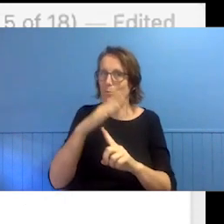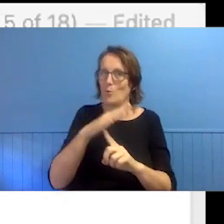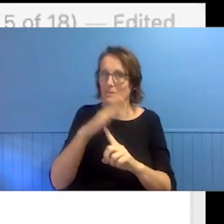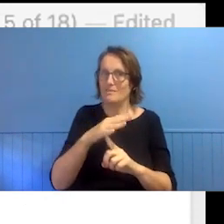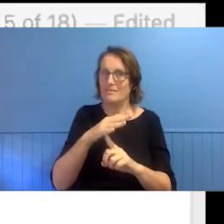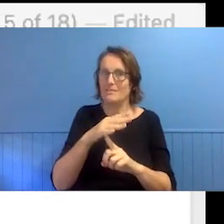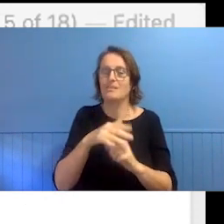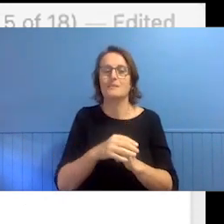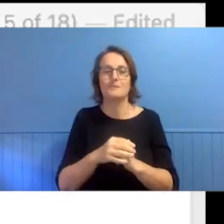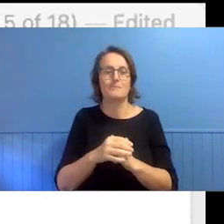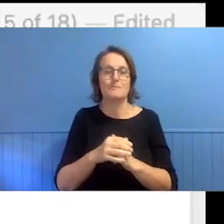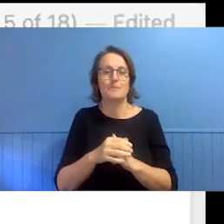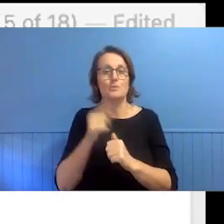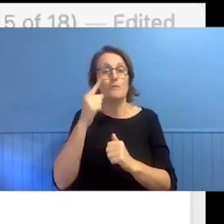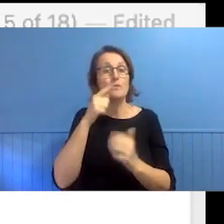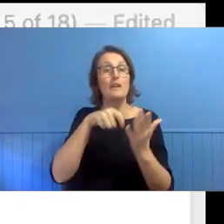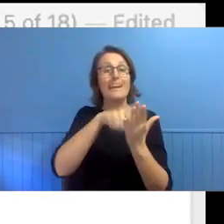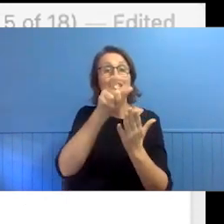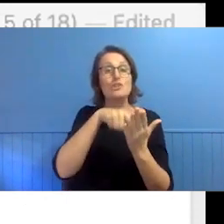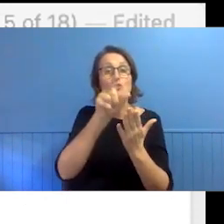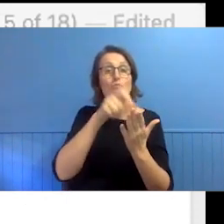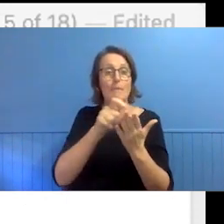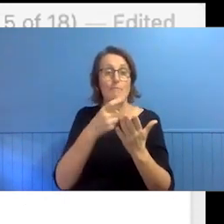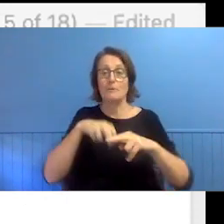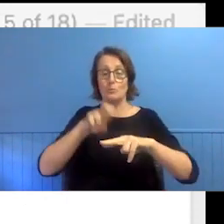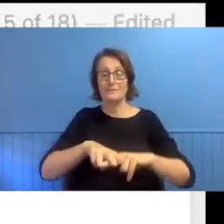scroll Instagram stories, always sitting on the loo - don't pretend